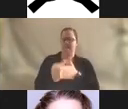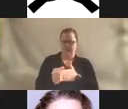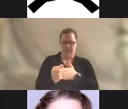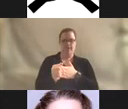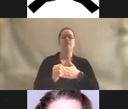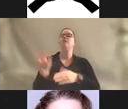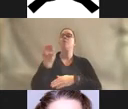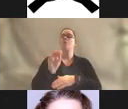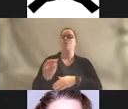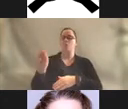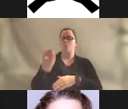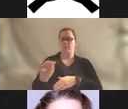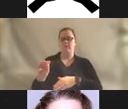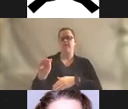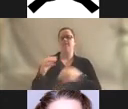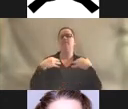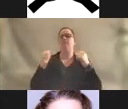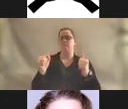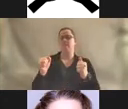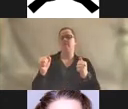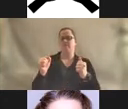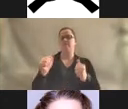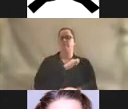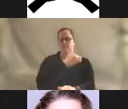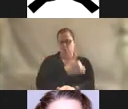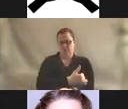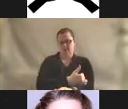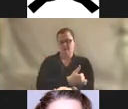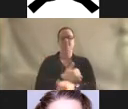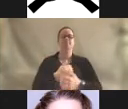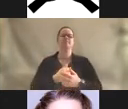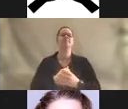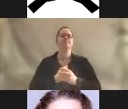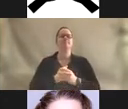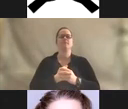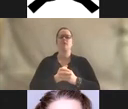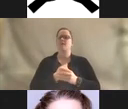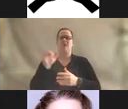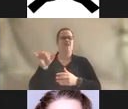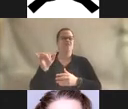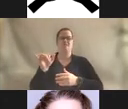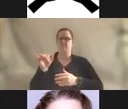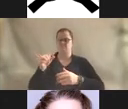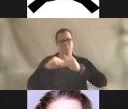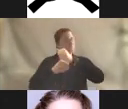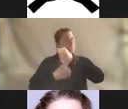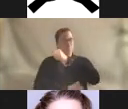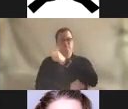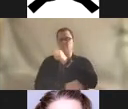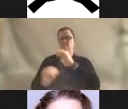Office of Equity and Inclusion. And those are the pillars of equity work that I brought forward